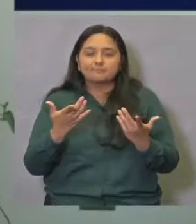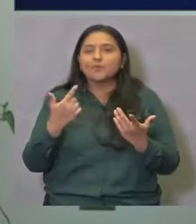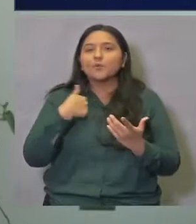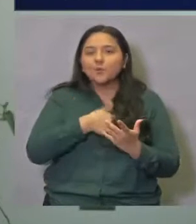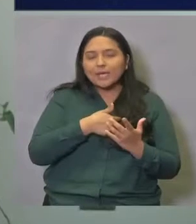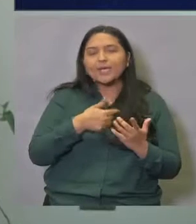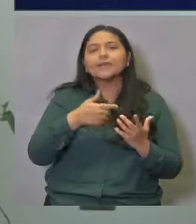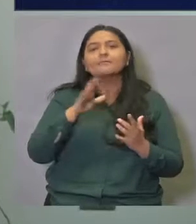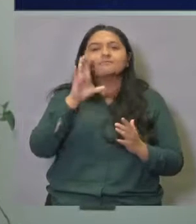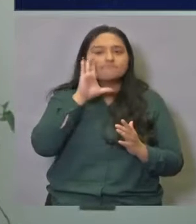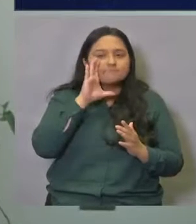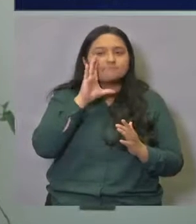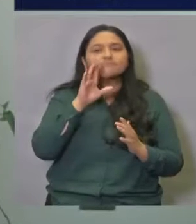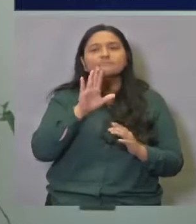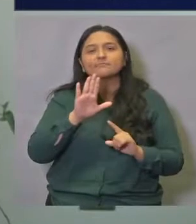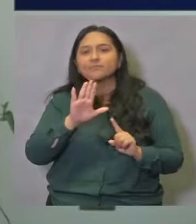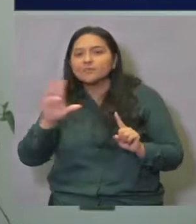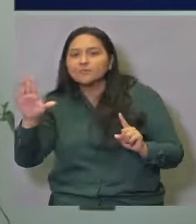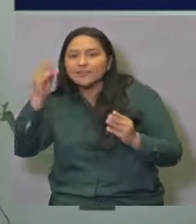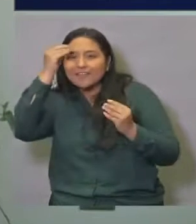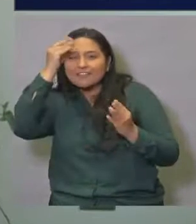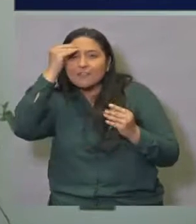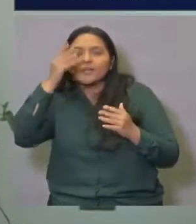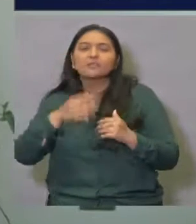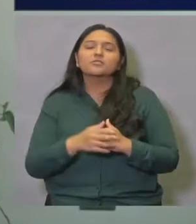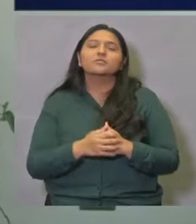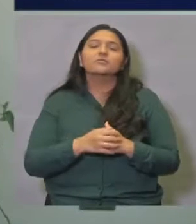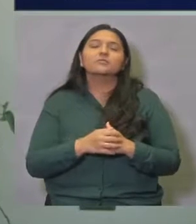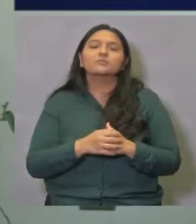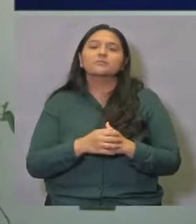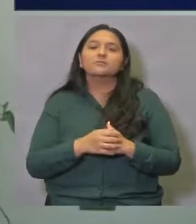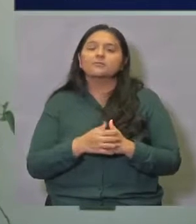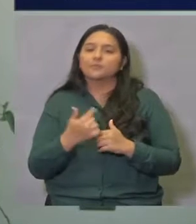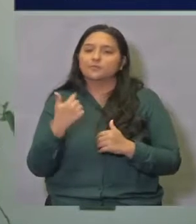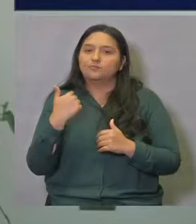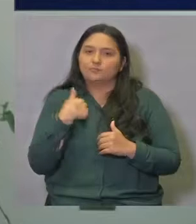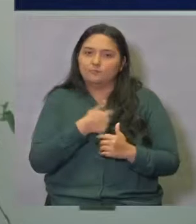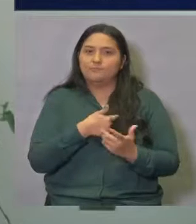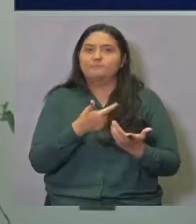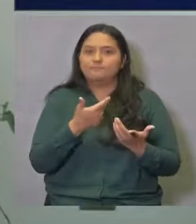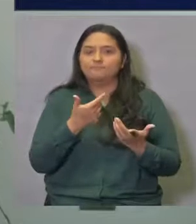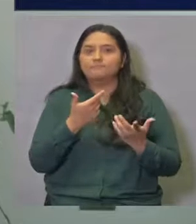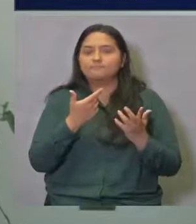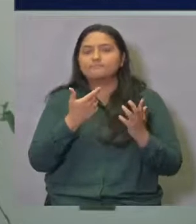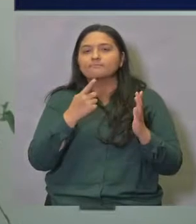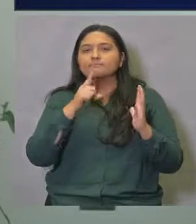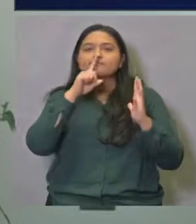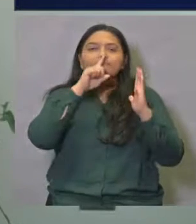OBVIOUSLY, WE REVIEW THAT